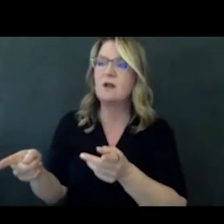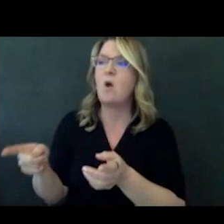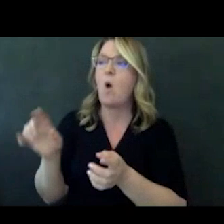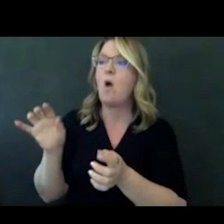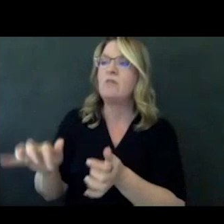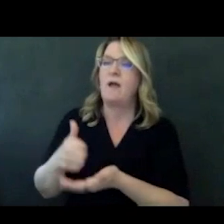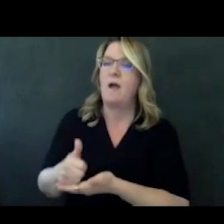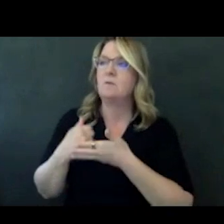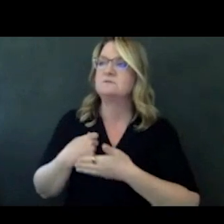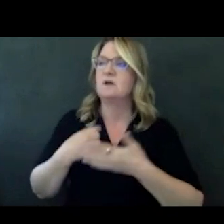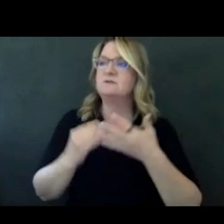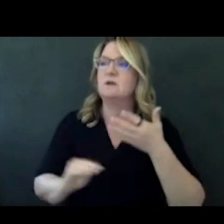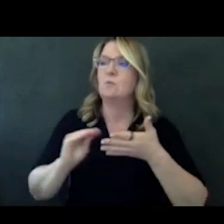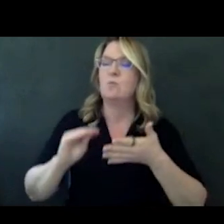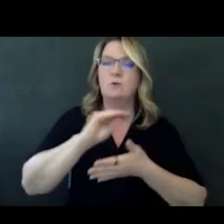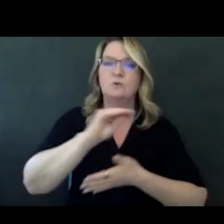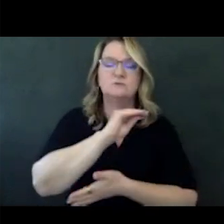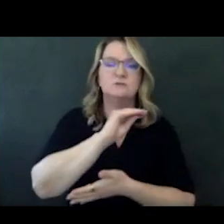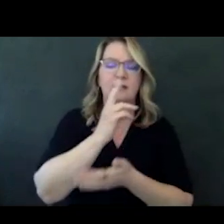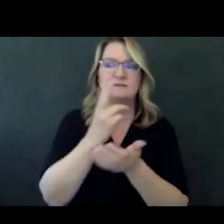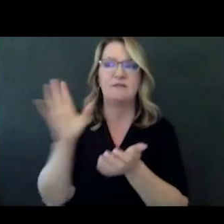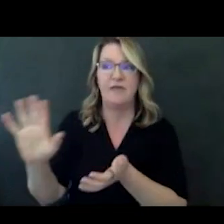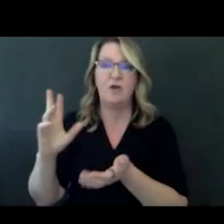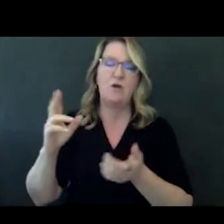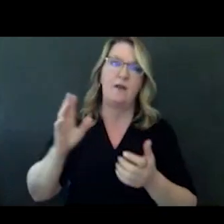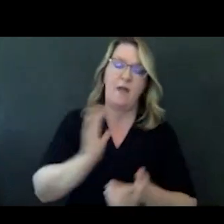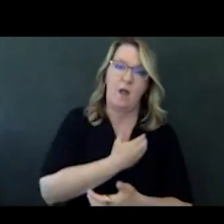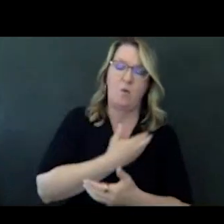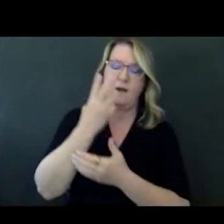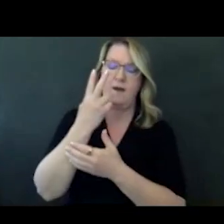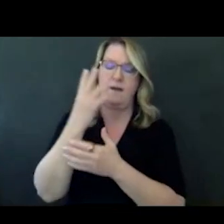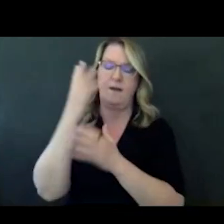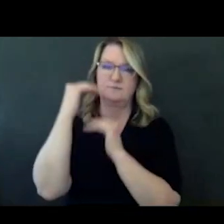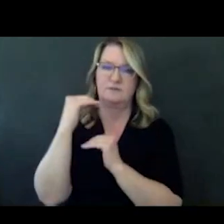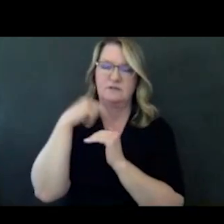to prioritize both parties' expectations to promote job placement and retention.